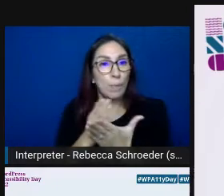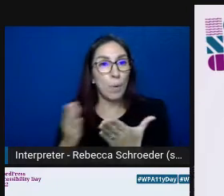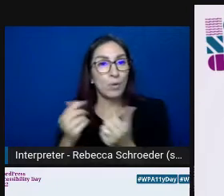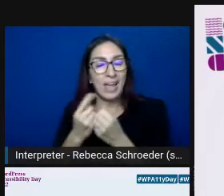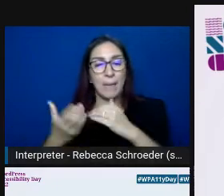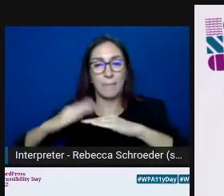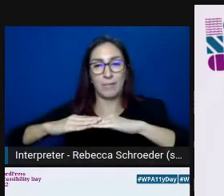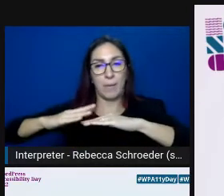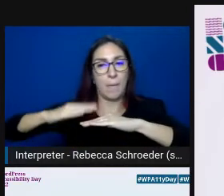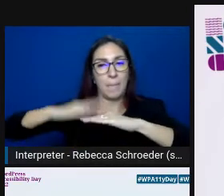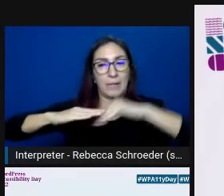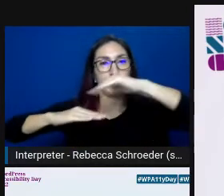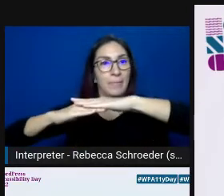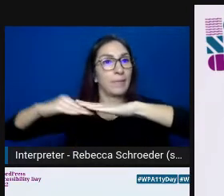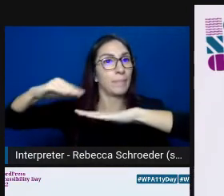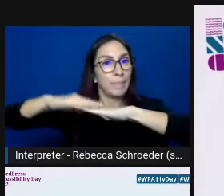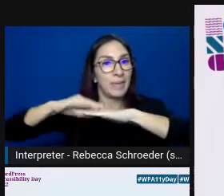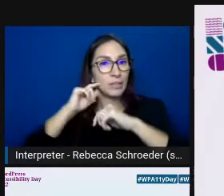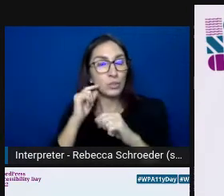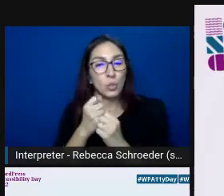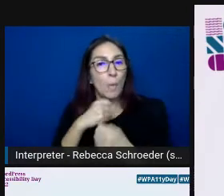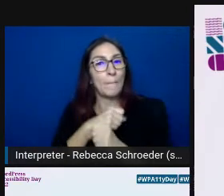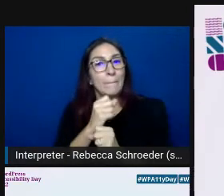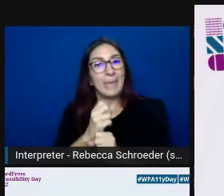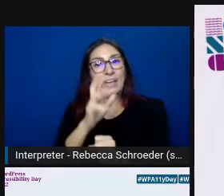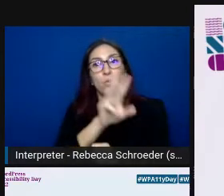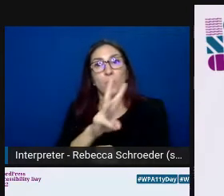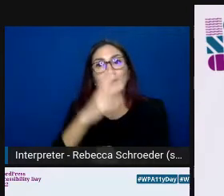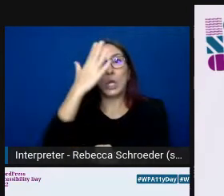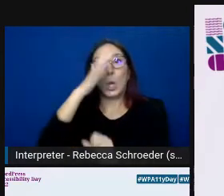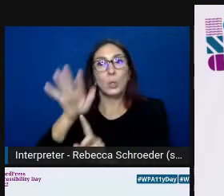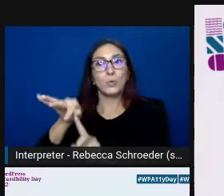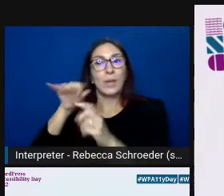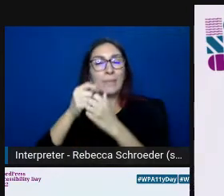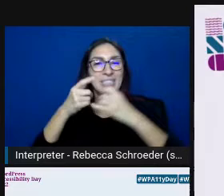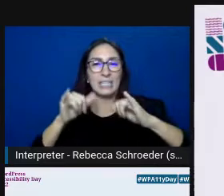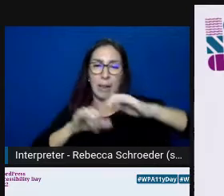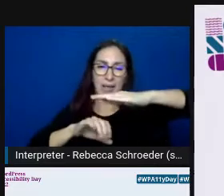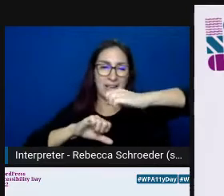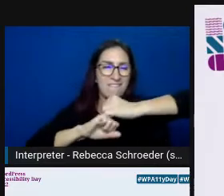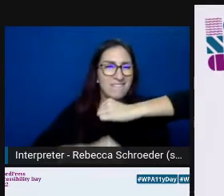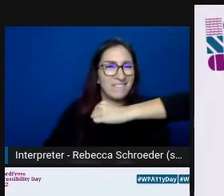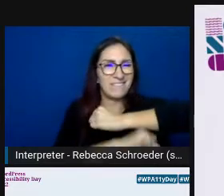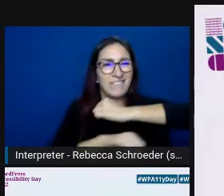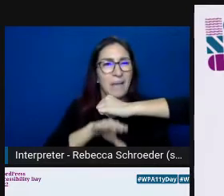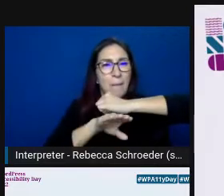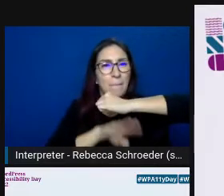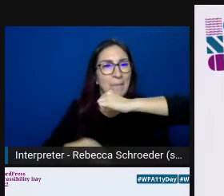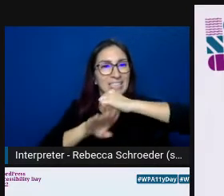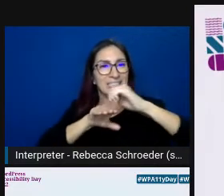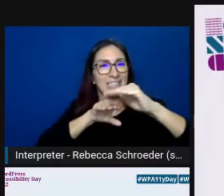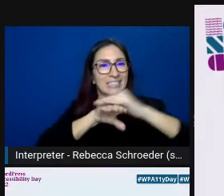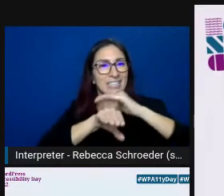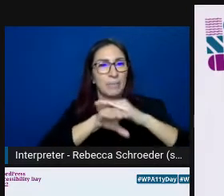but sticking with the same base accessibility components that you have set for.